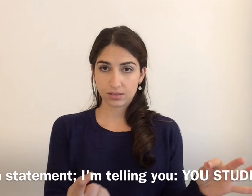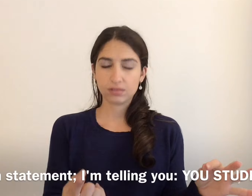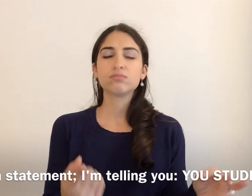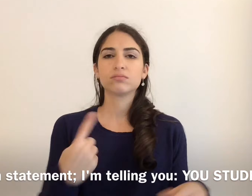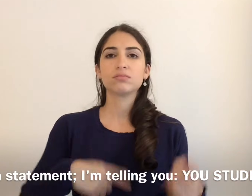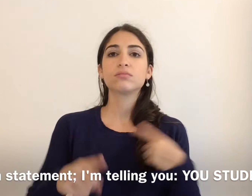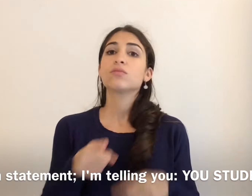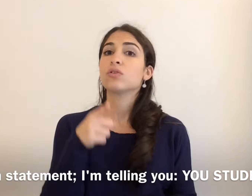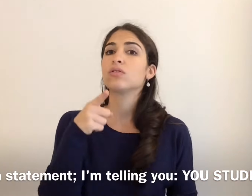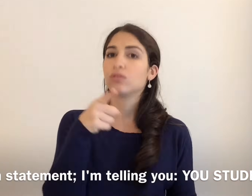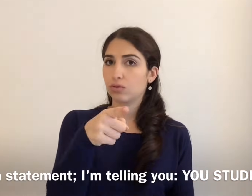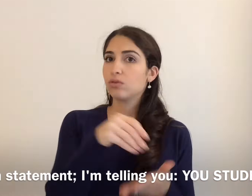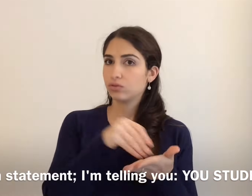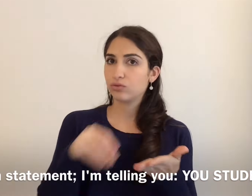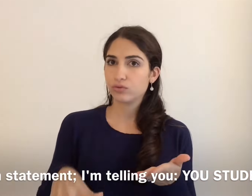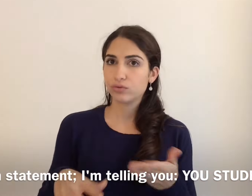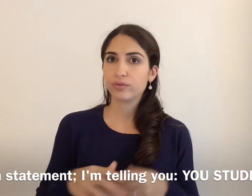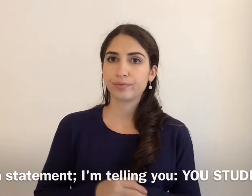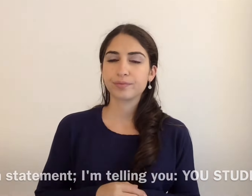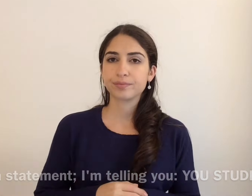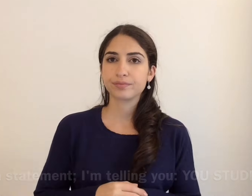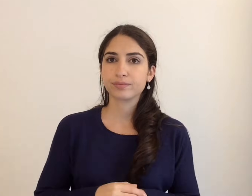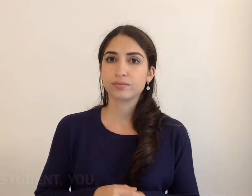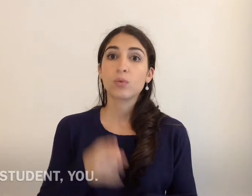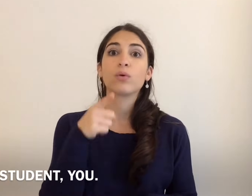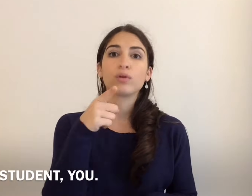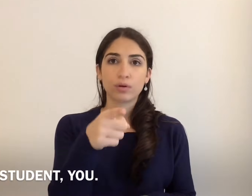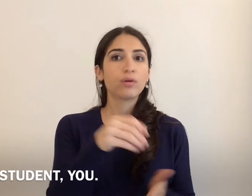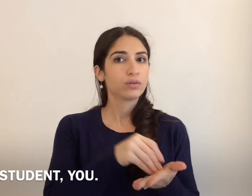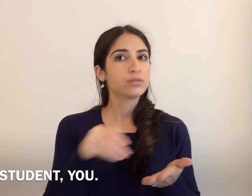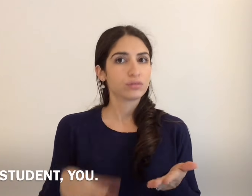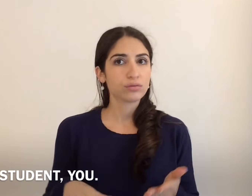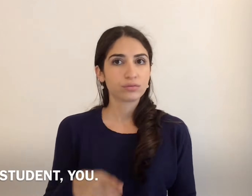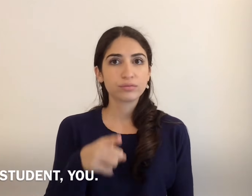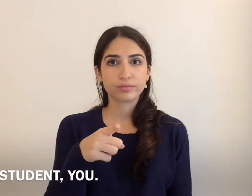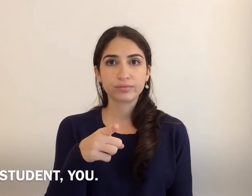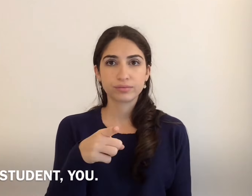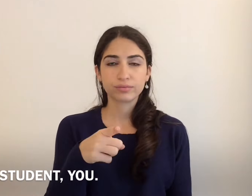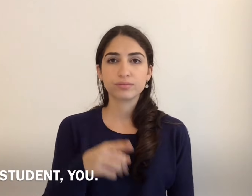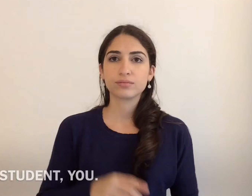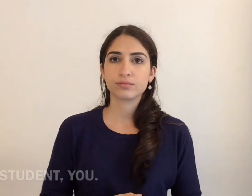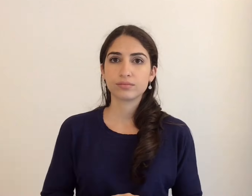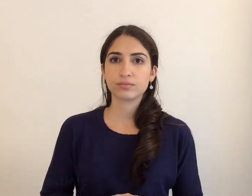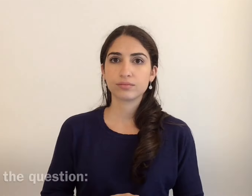telling you: the signs YOU STUDENT. YOU STUDENT, YOU.